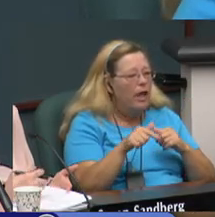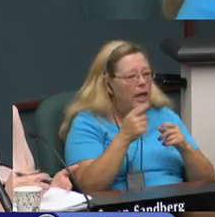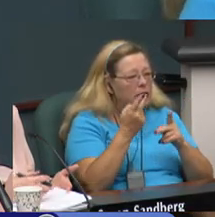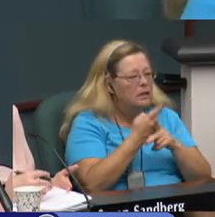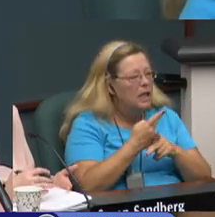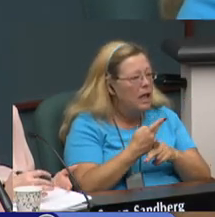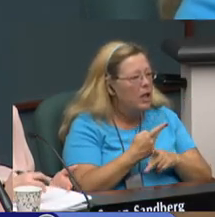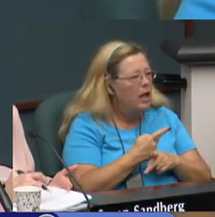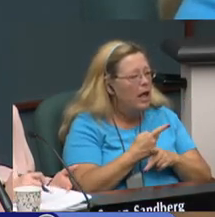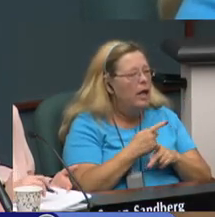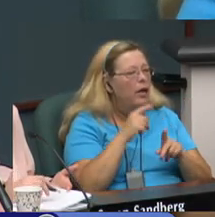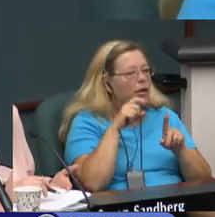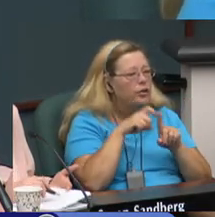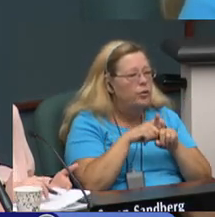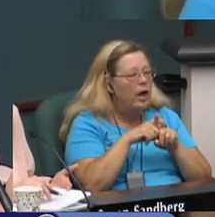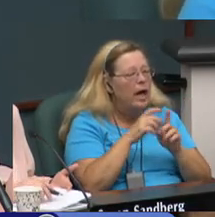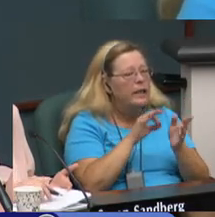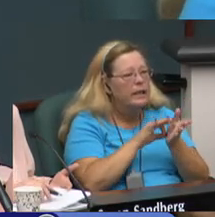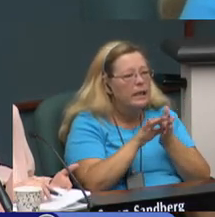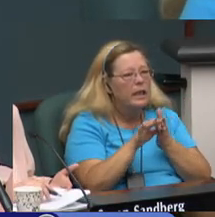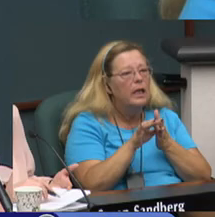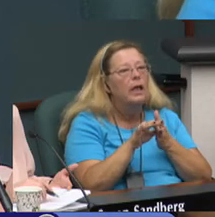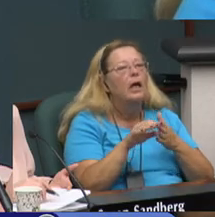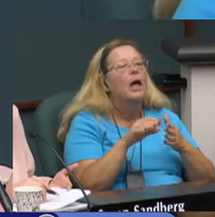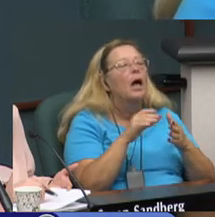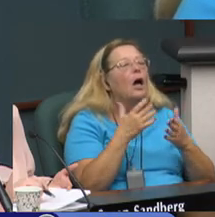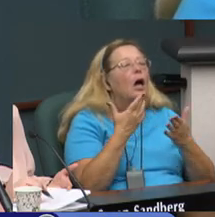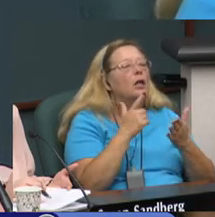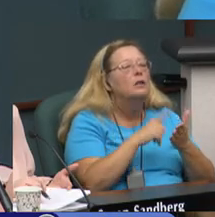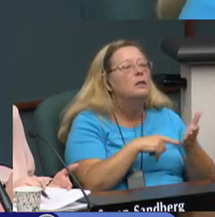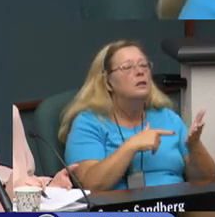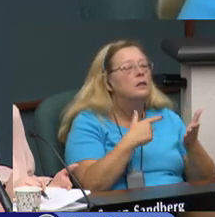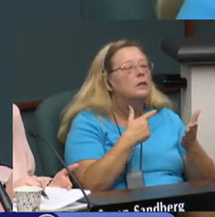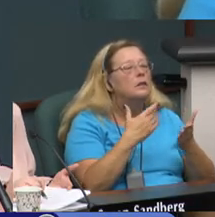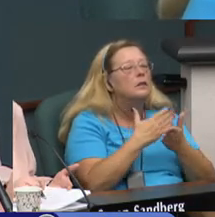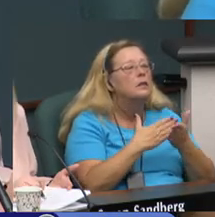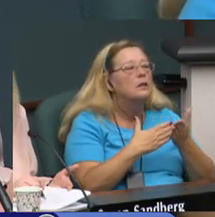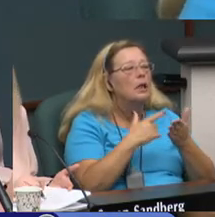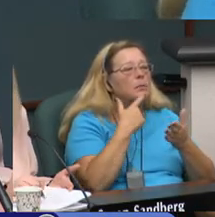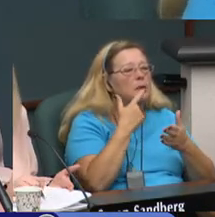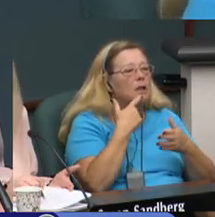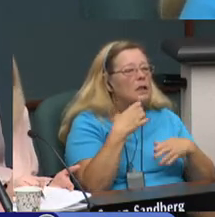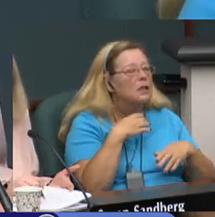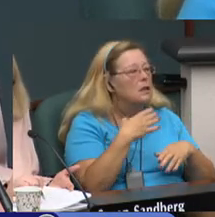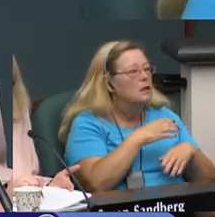tracked accounted for and there was some call that City Council itself be the